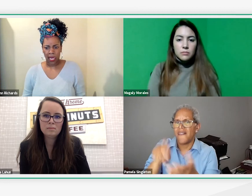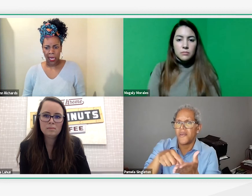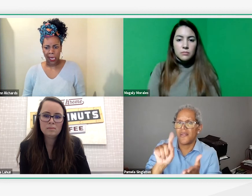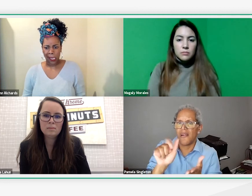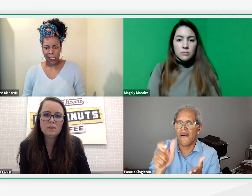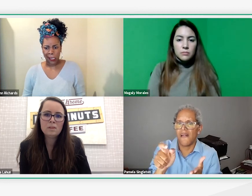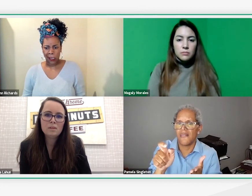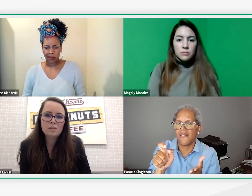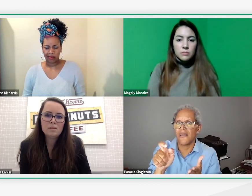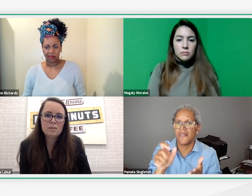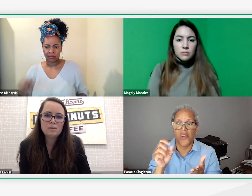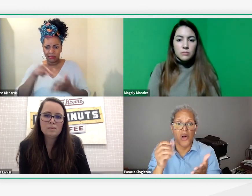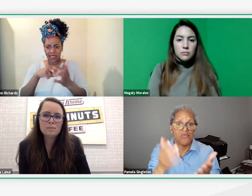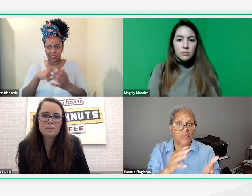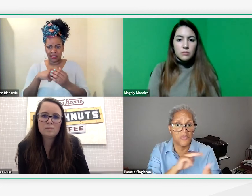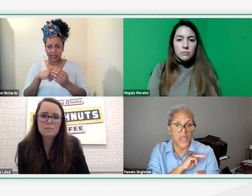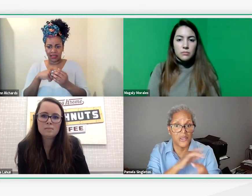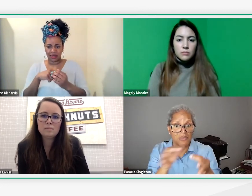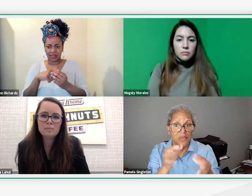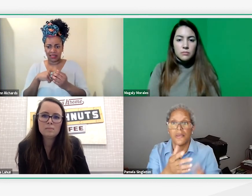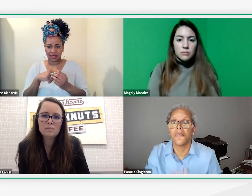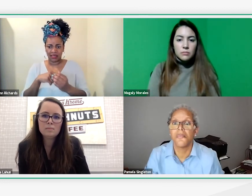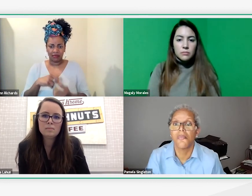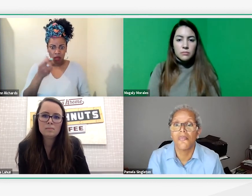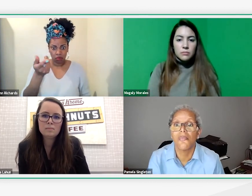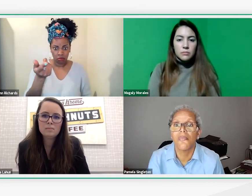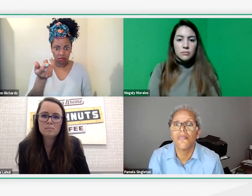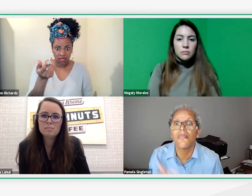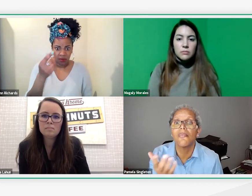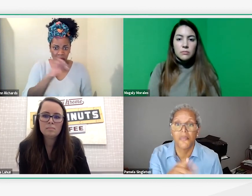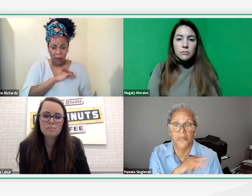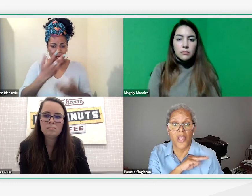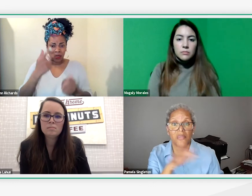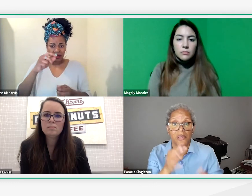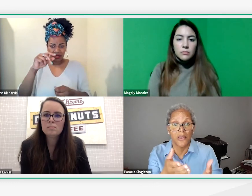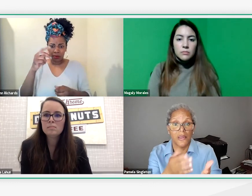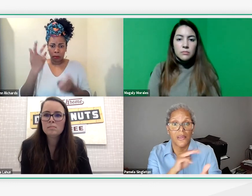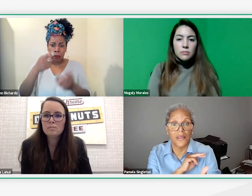where you live as well as where you work. Magaly, you want to explain?